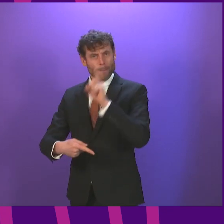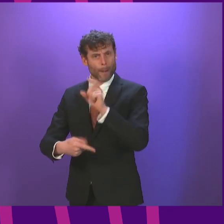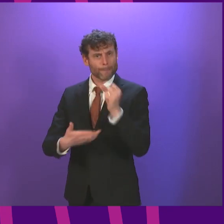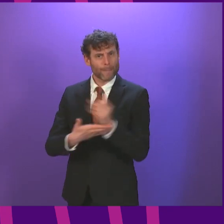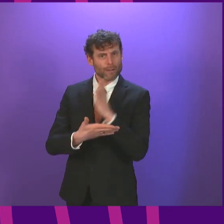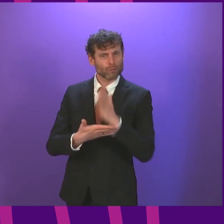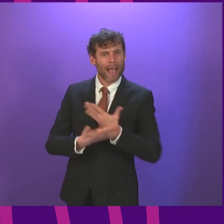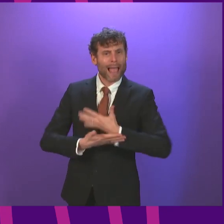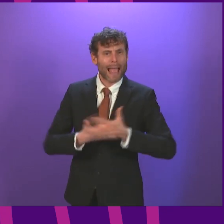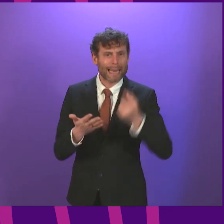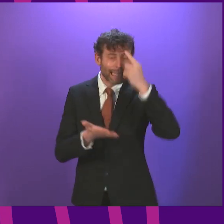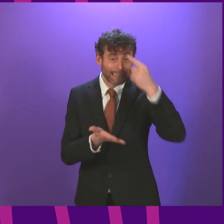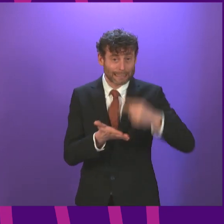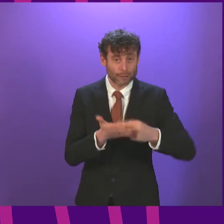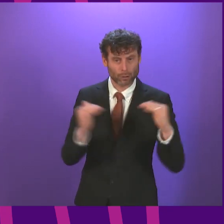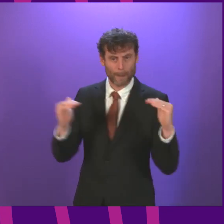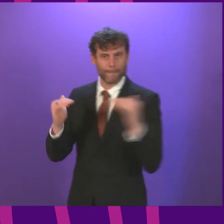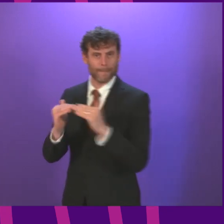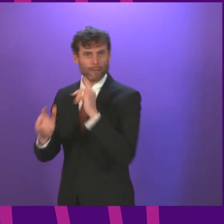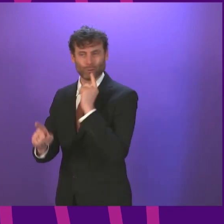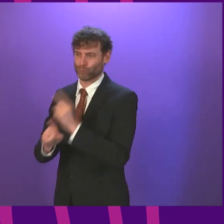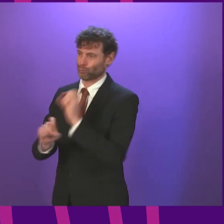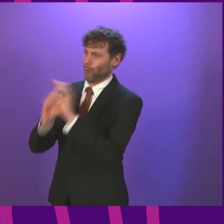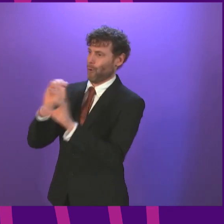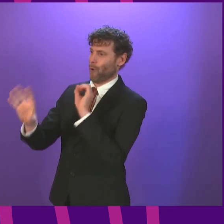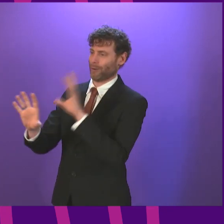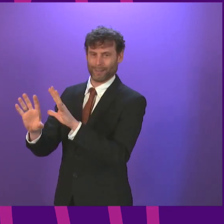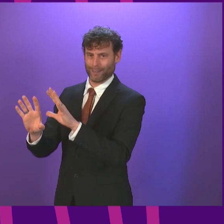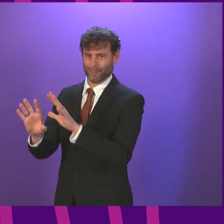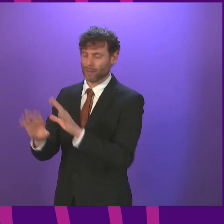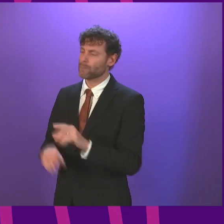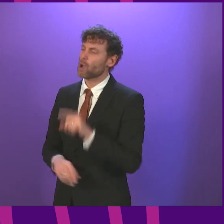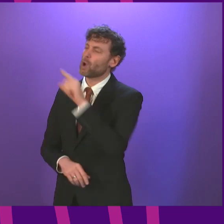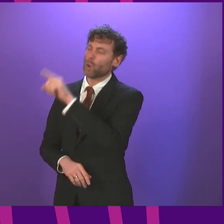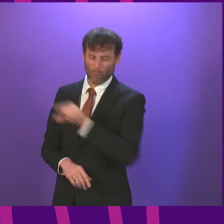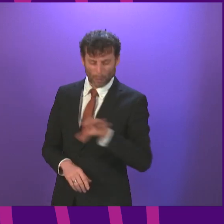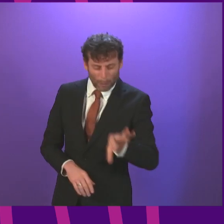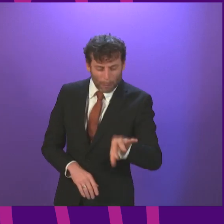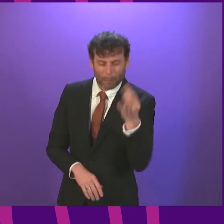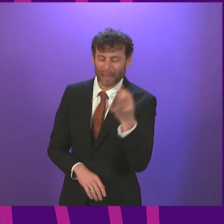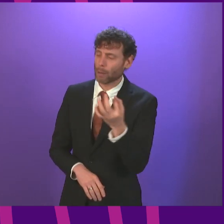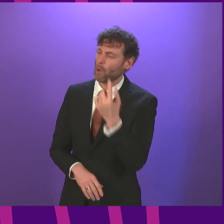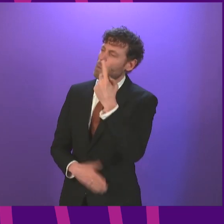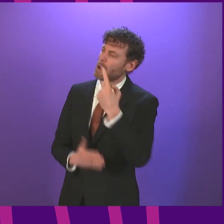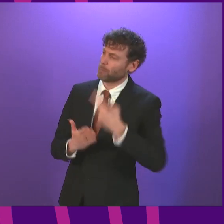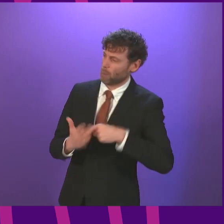It will always be easy to pick one policy and say that it somehow jars with the ambitions